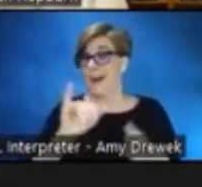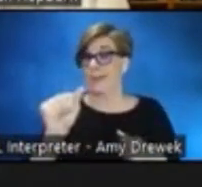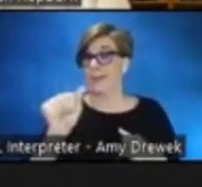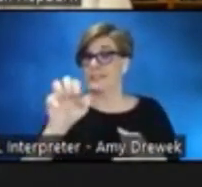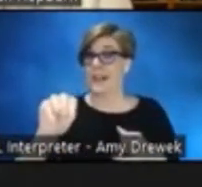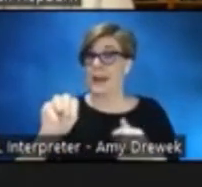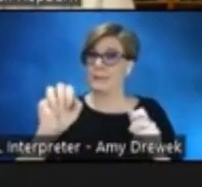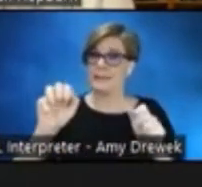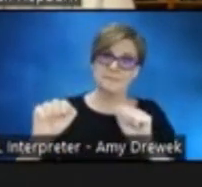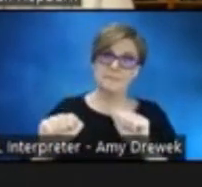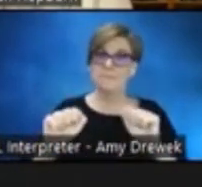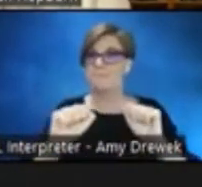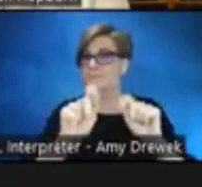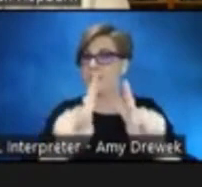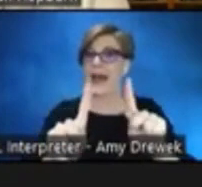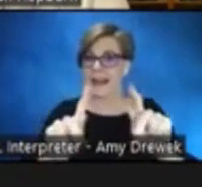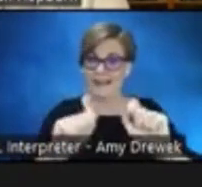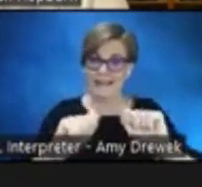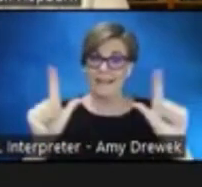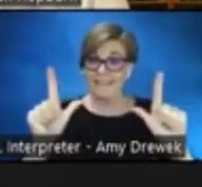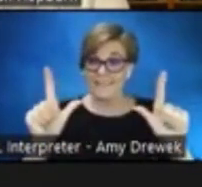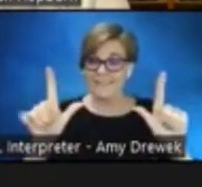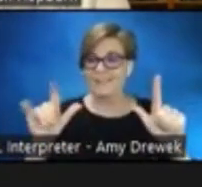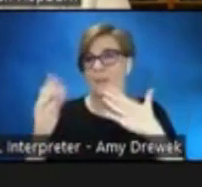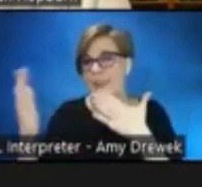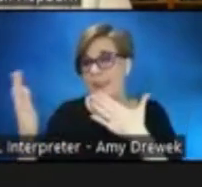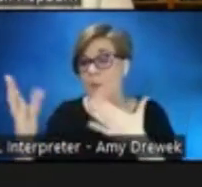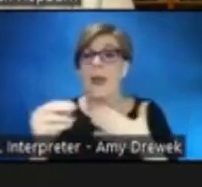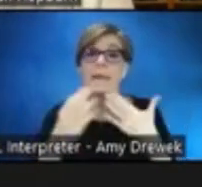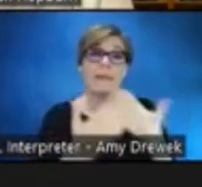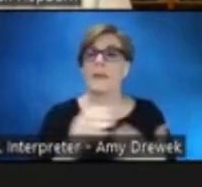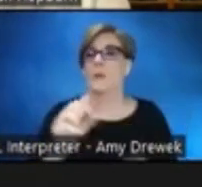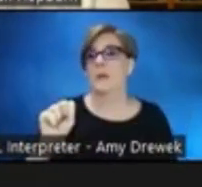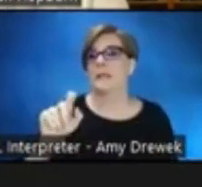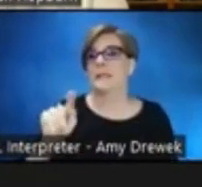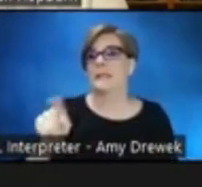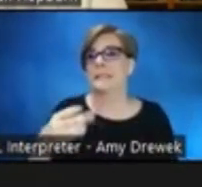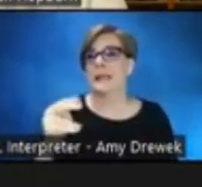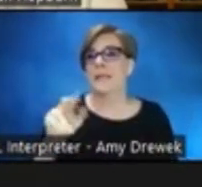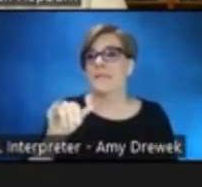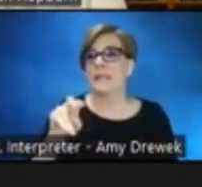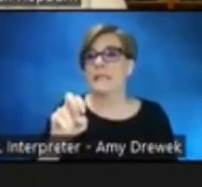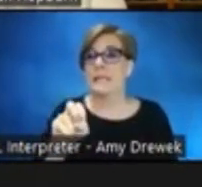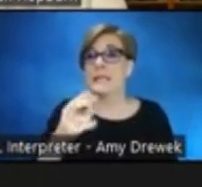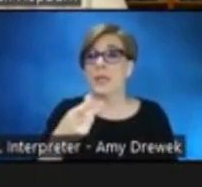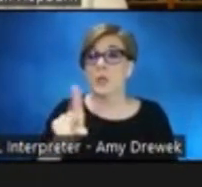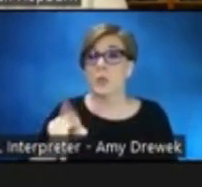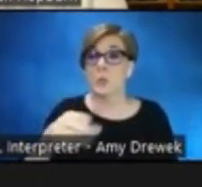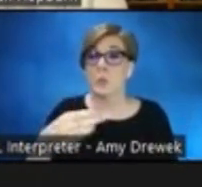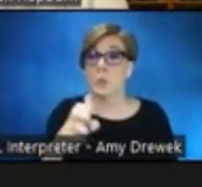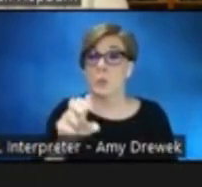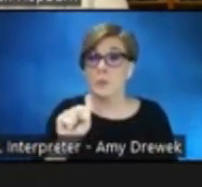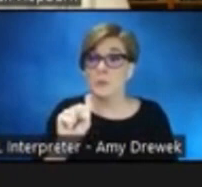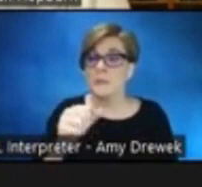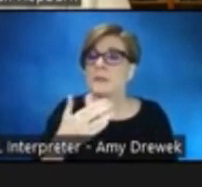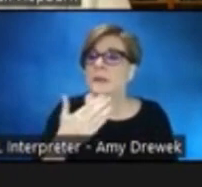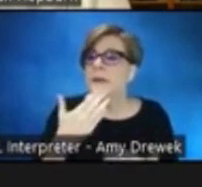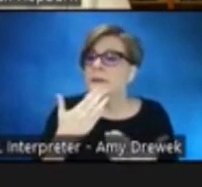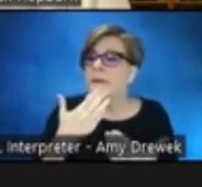I WANT TO SAY THANK YOU TO STEPHANIE HUGHES. THANK YOU FOR SHARING YOUR EXPERIENCE, BUT ALSO I REALLY